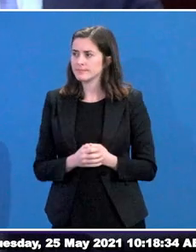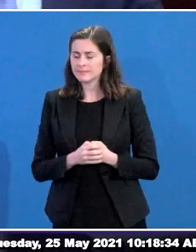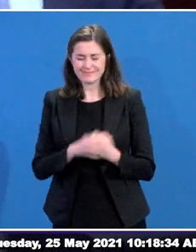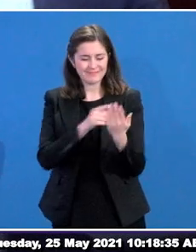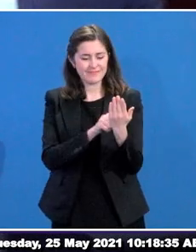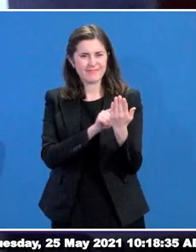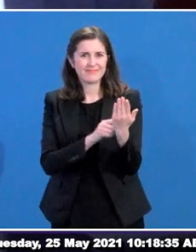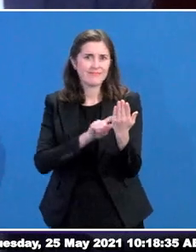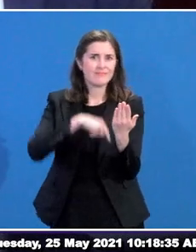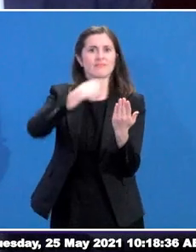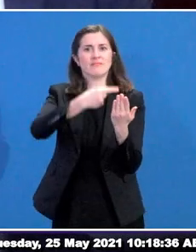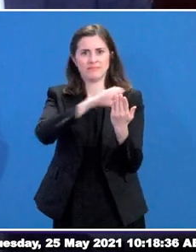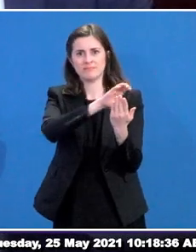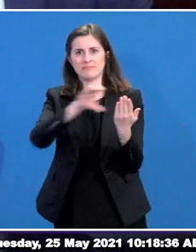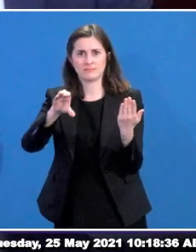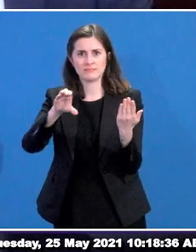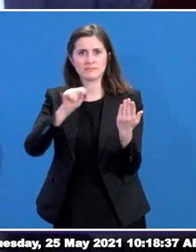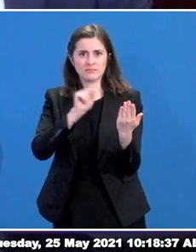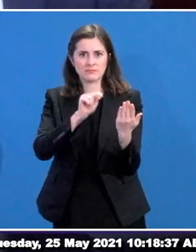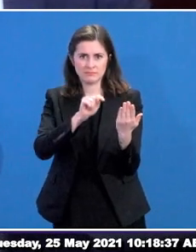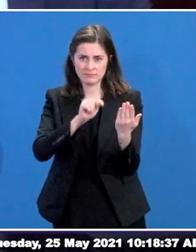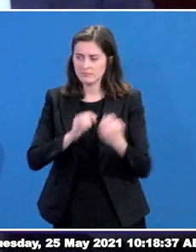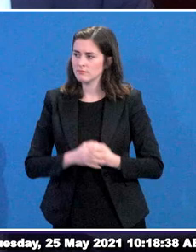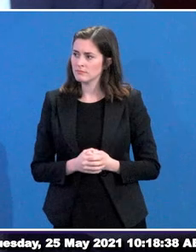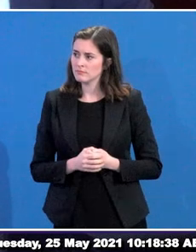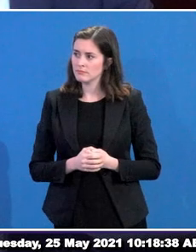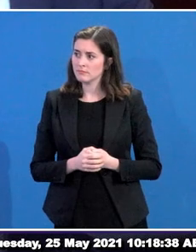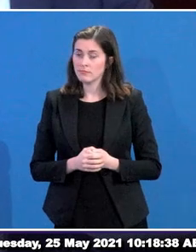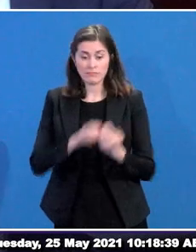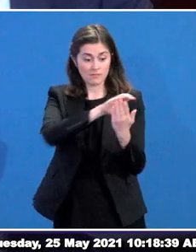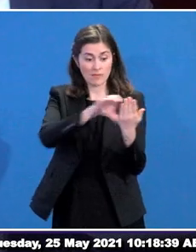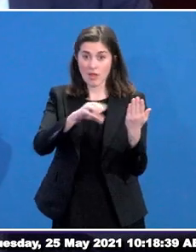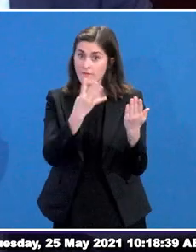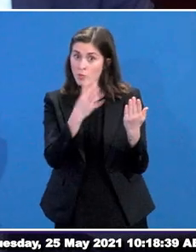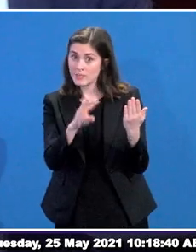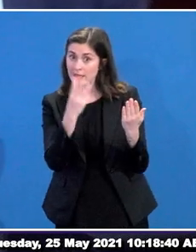the paragraph we are referring to. So that's probably 43. Is that right?